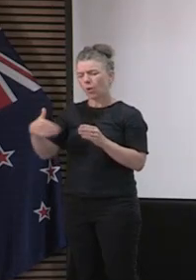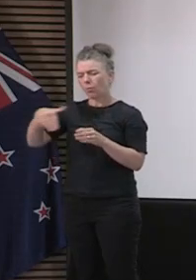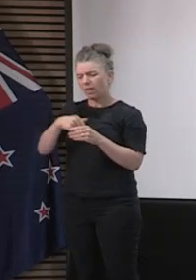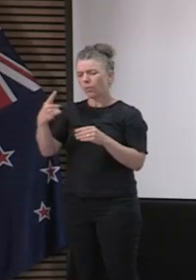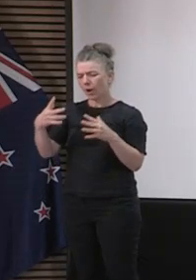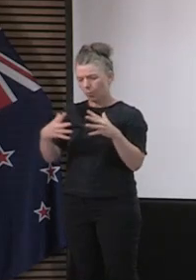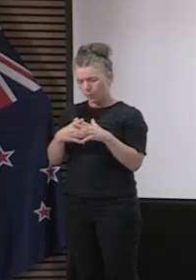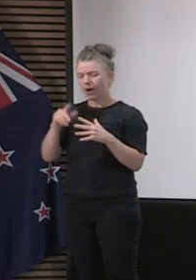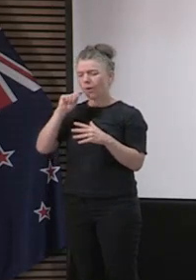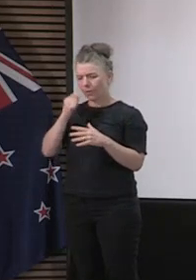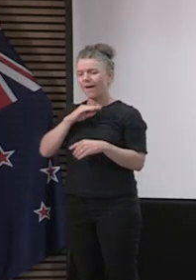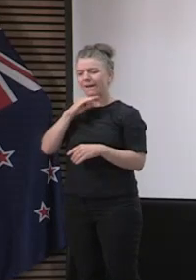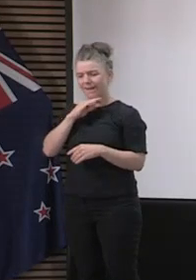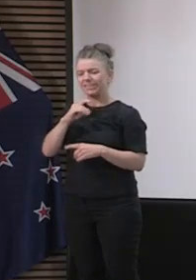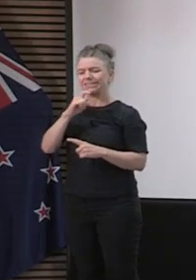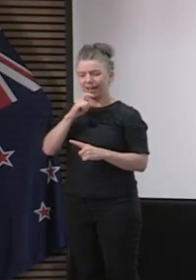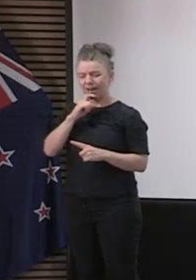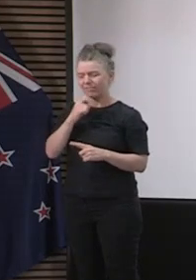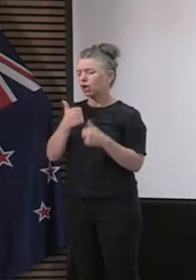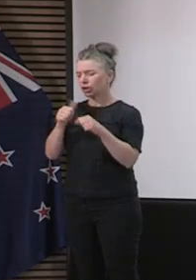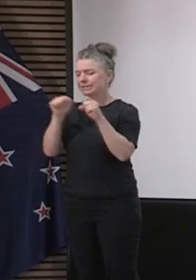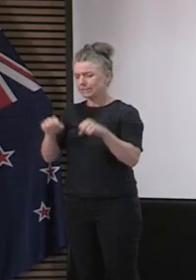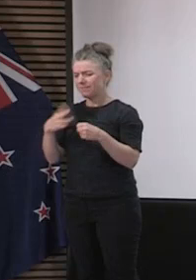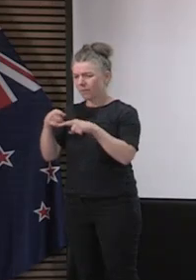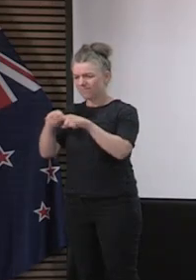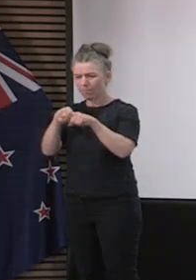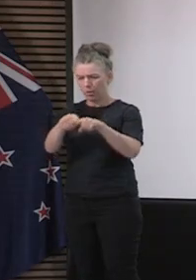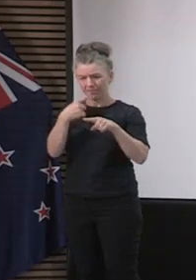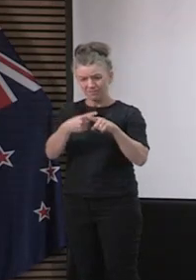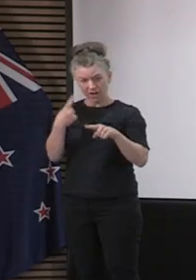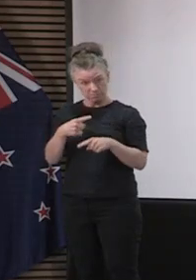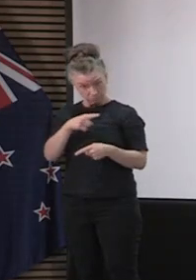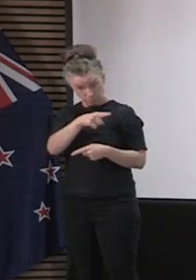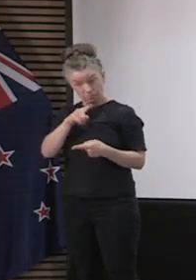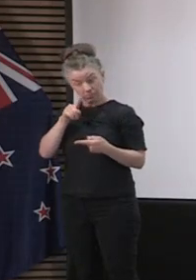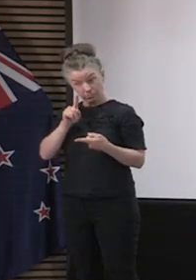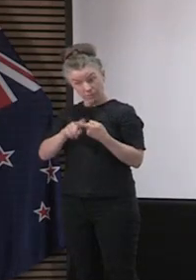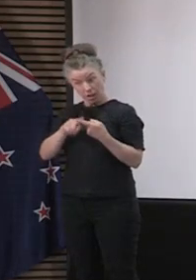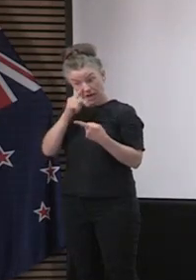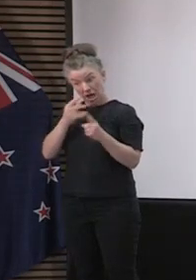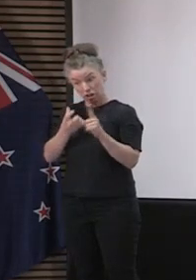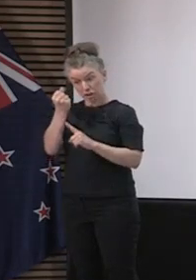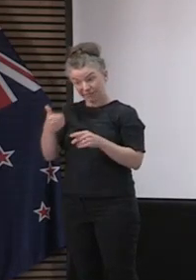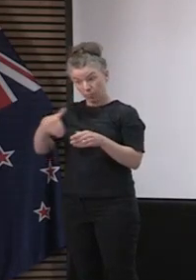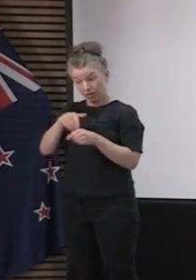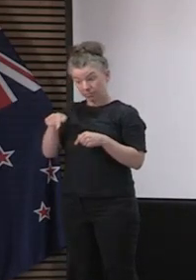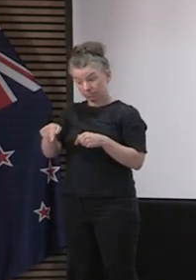on Sunday, I think it was, you said you were confident that within a week we will reach what you describe as the gold